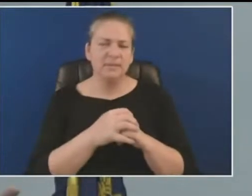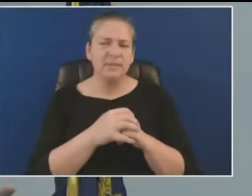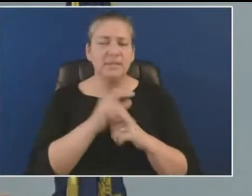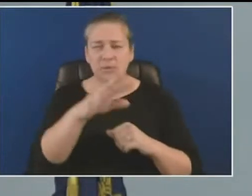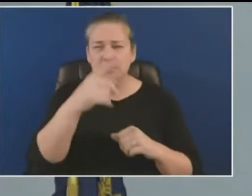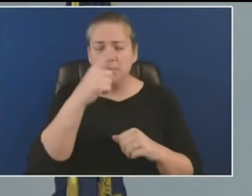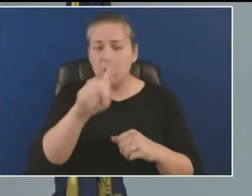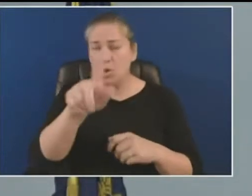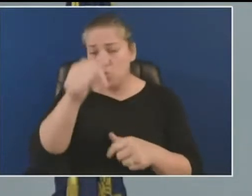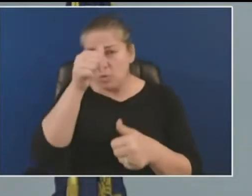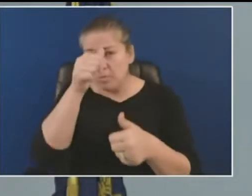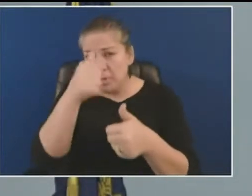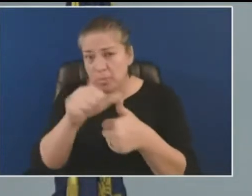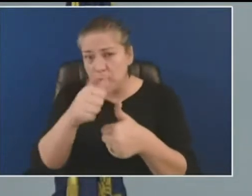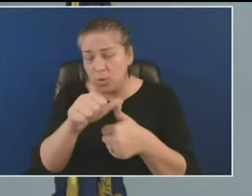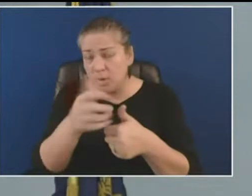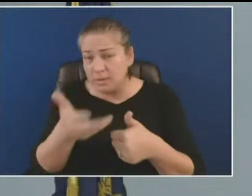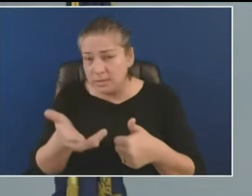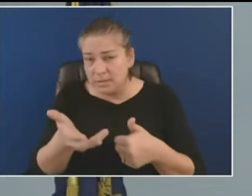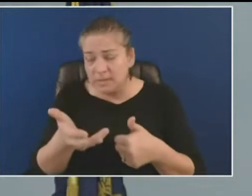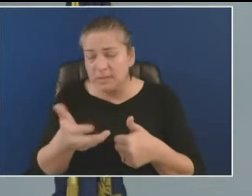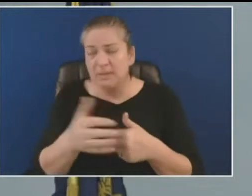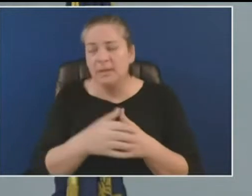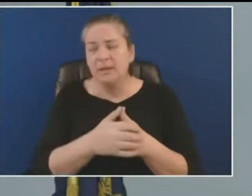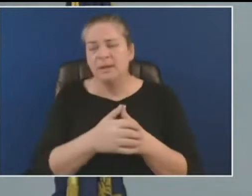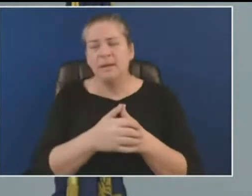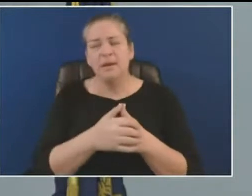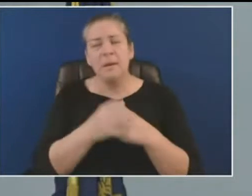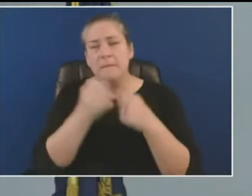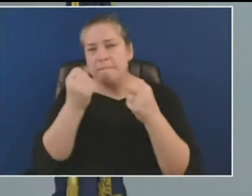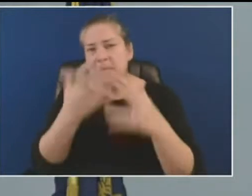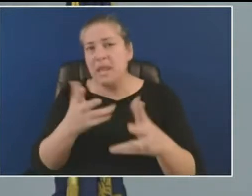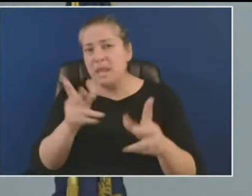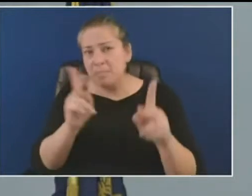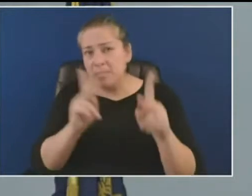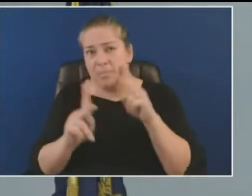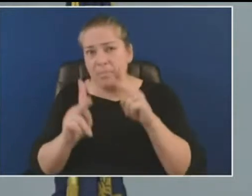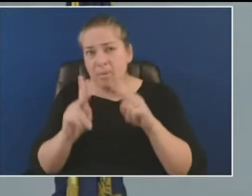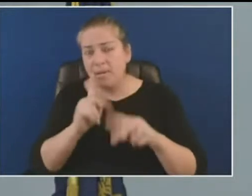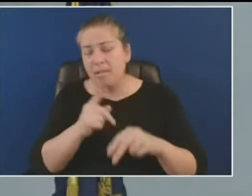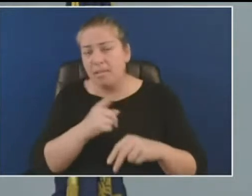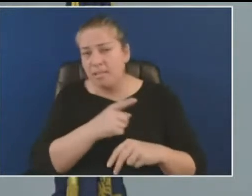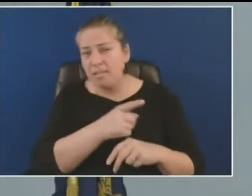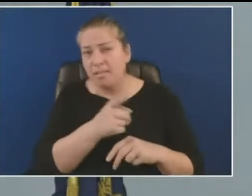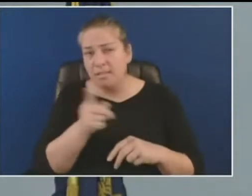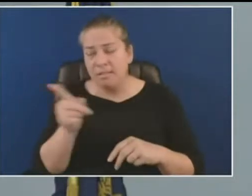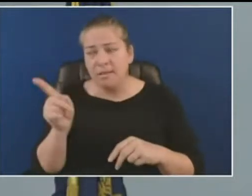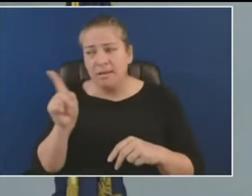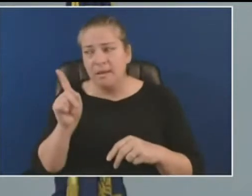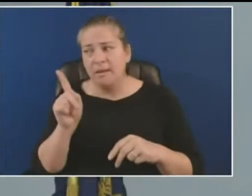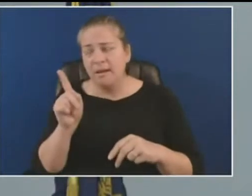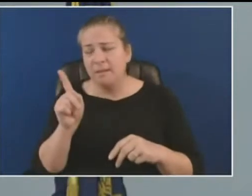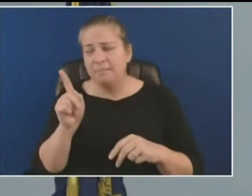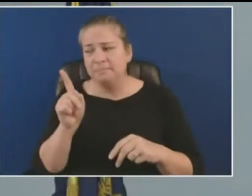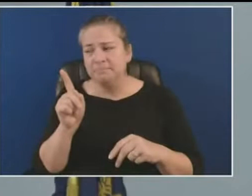that a lot of people are a lot less. Lucky then we are there.